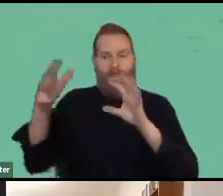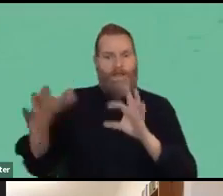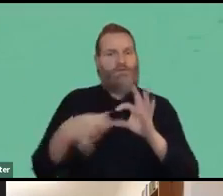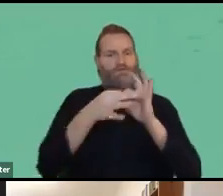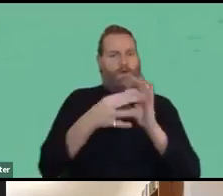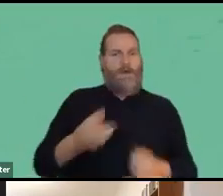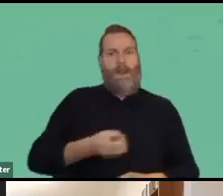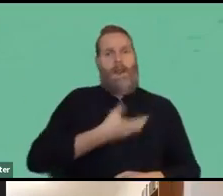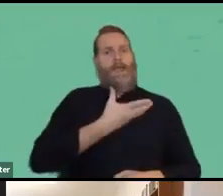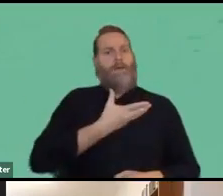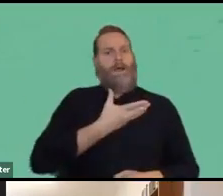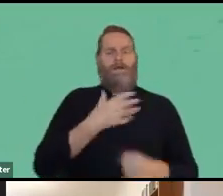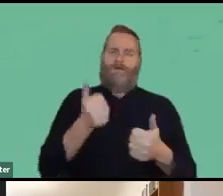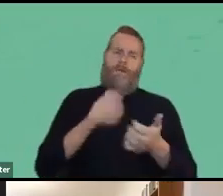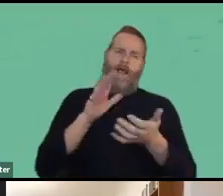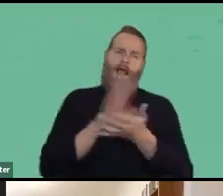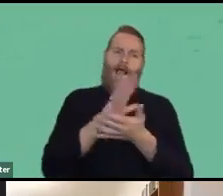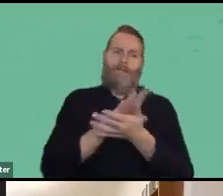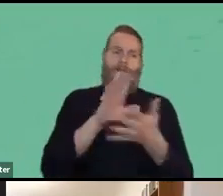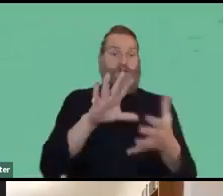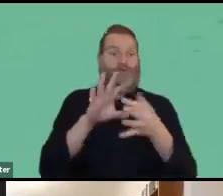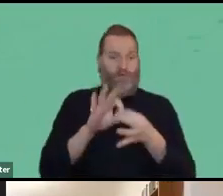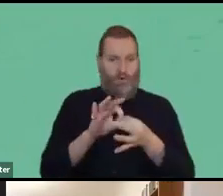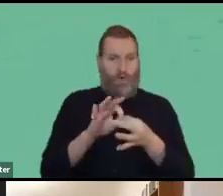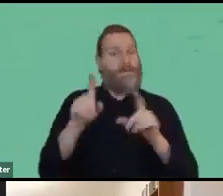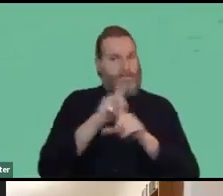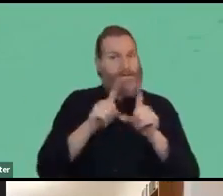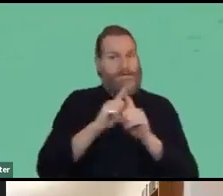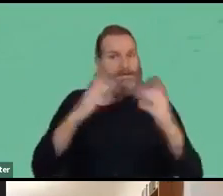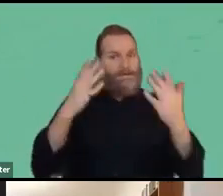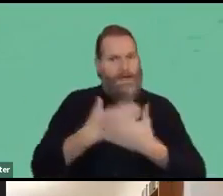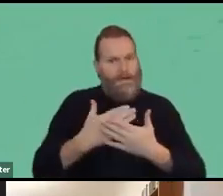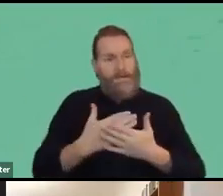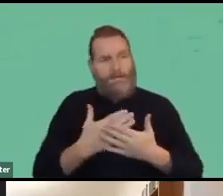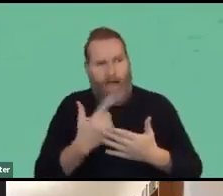you along tonight and perhaps you could tell us a little bit about tonight from your perspective?